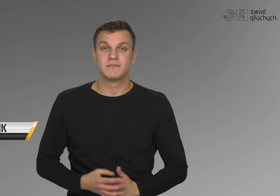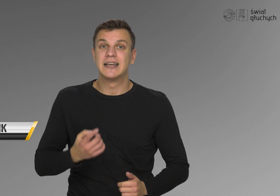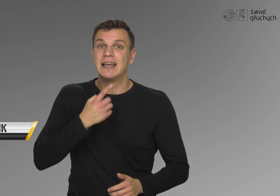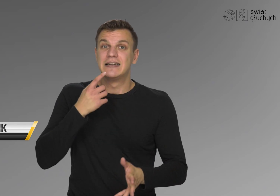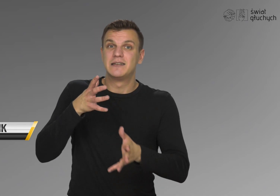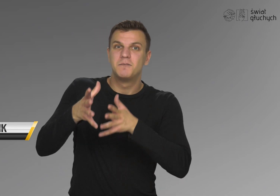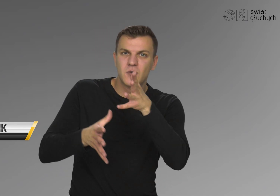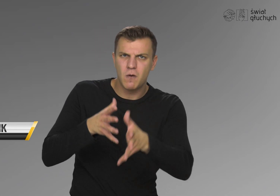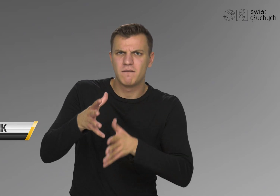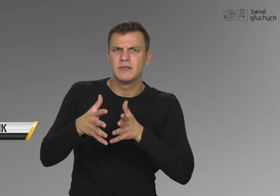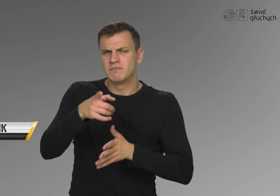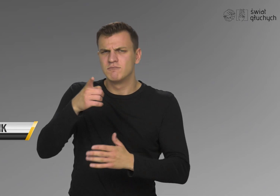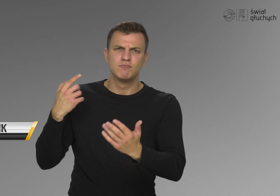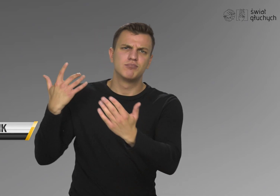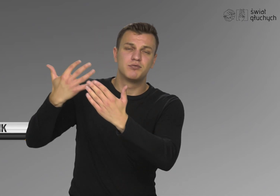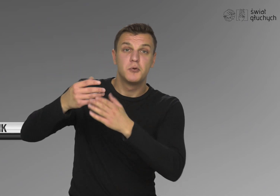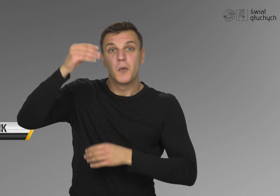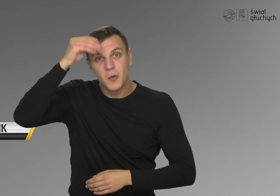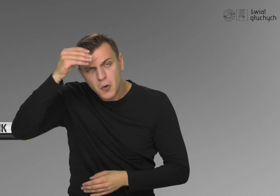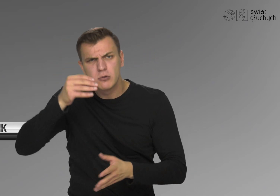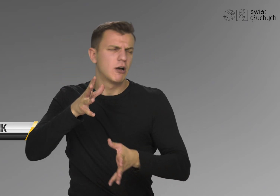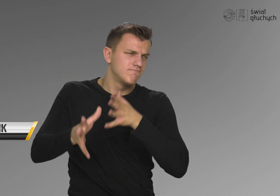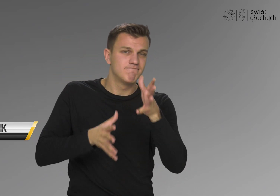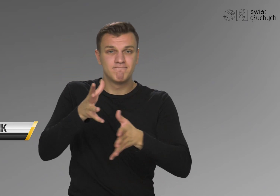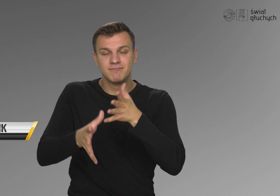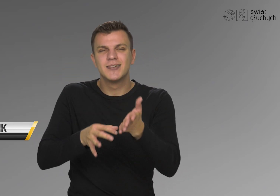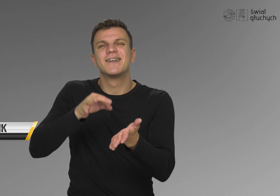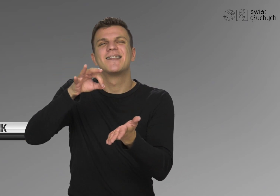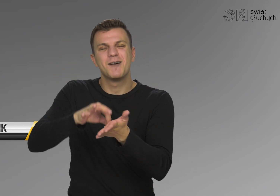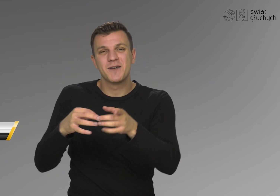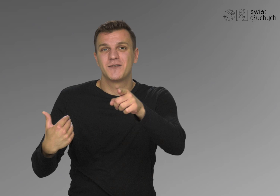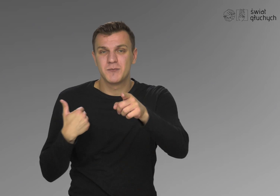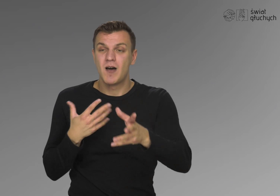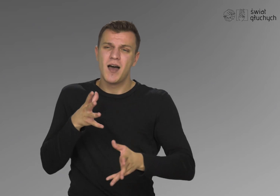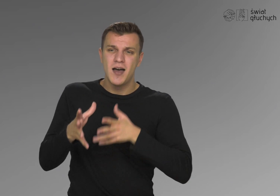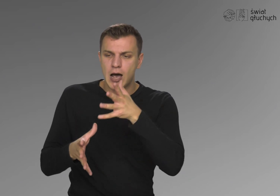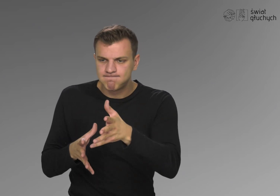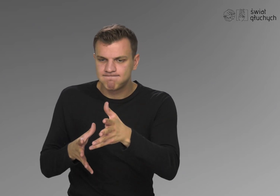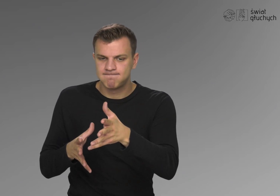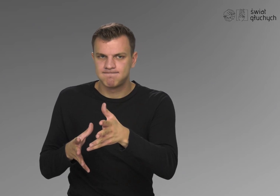Learning sign language, you've probably encountered situations